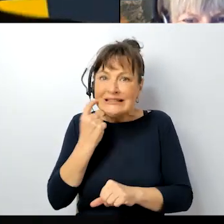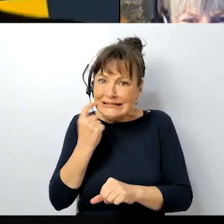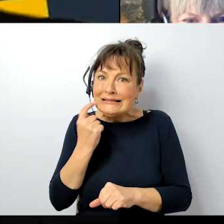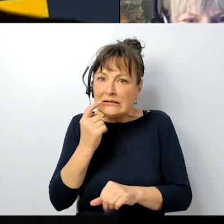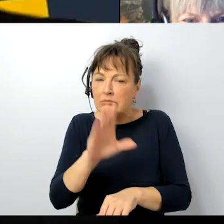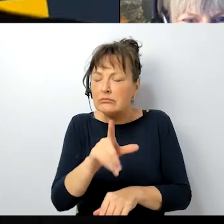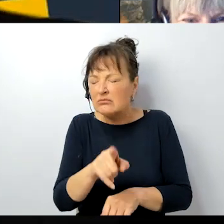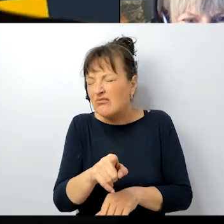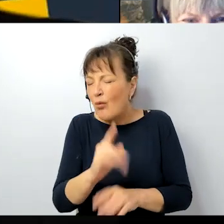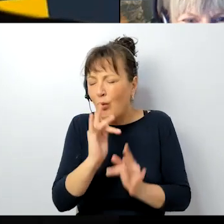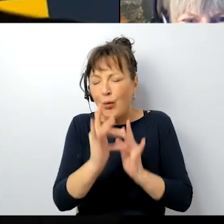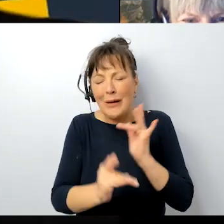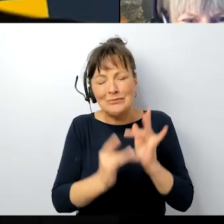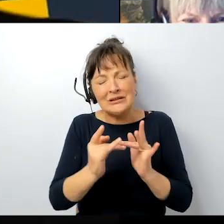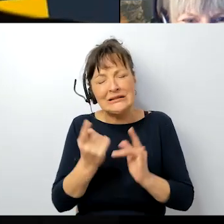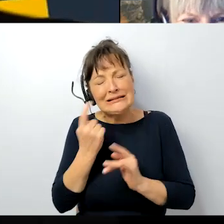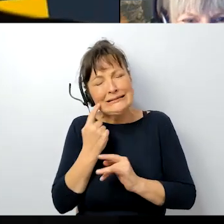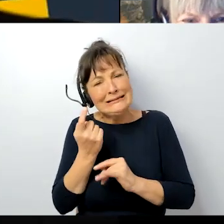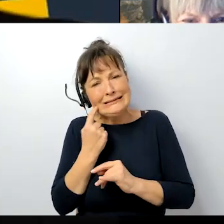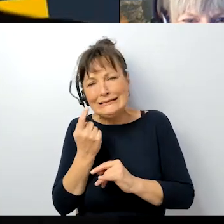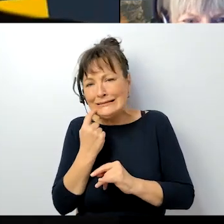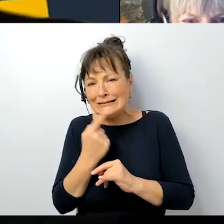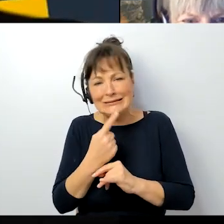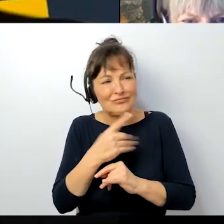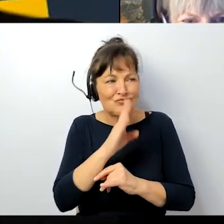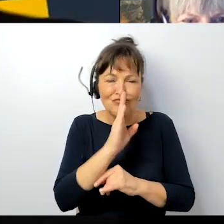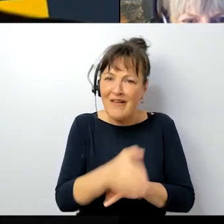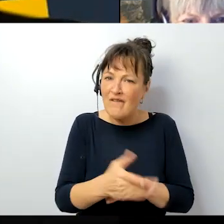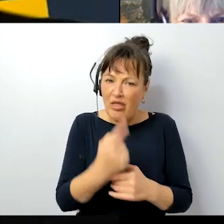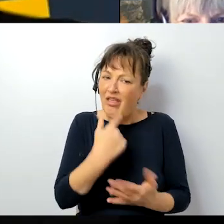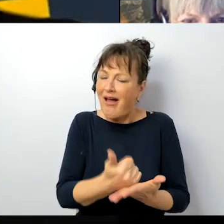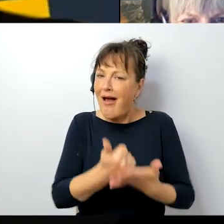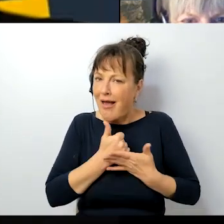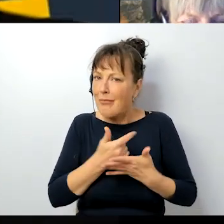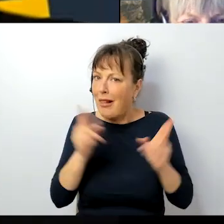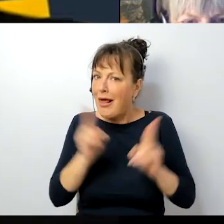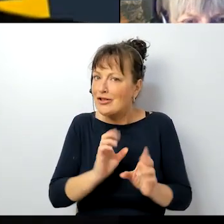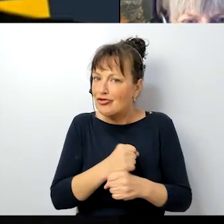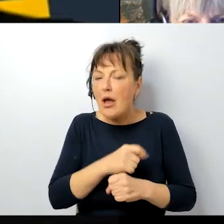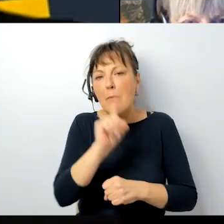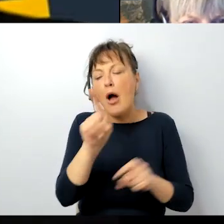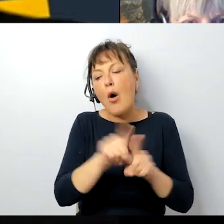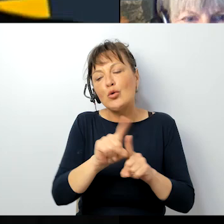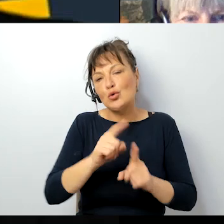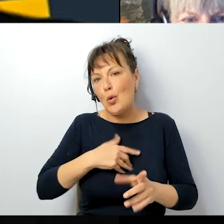how was it? Yeah, the process was easy enough, the website's really user-friendly and straightforward